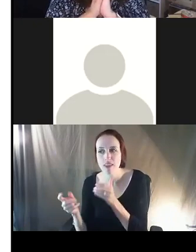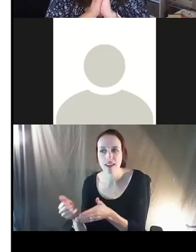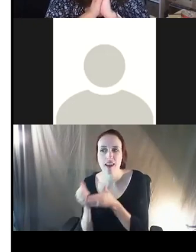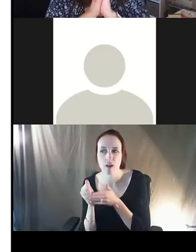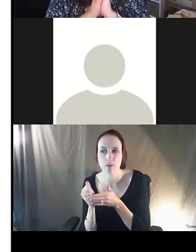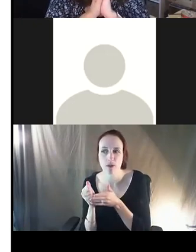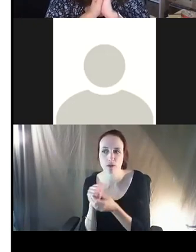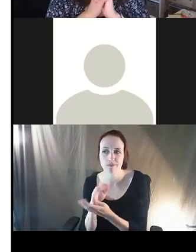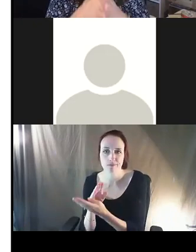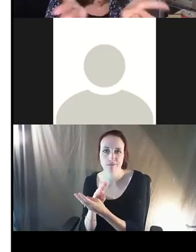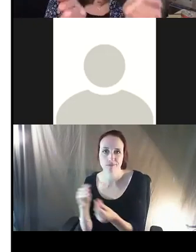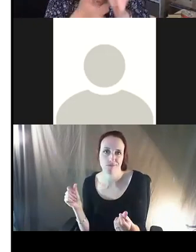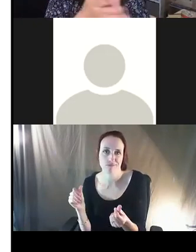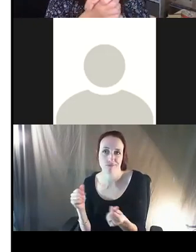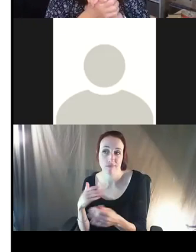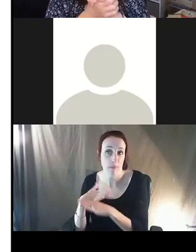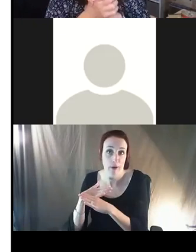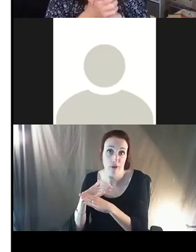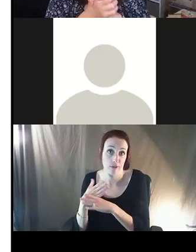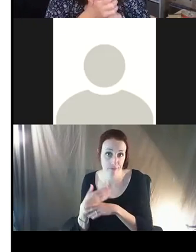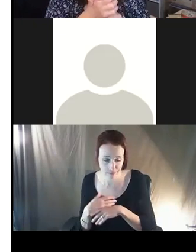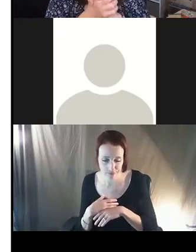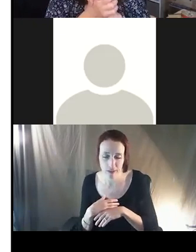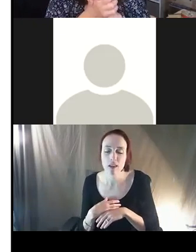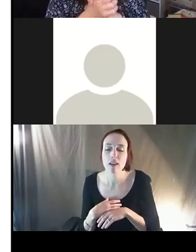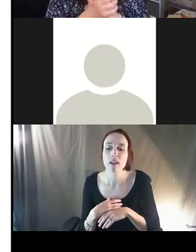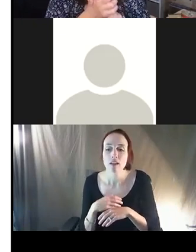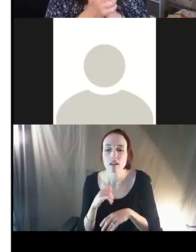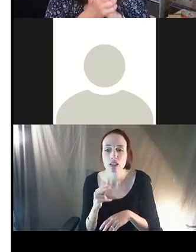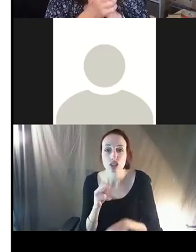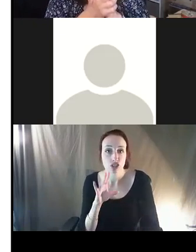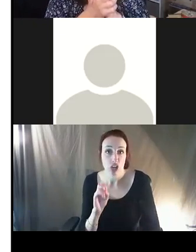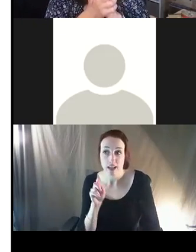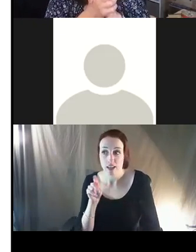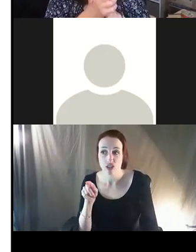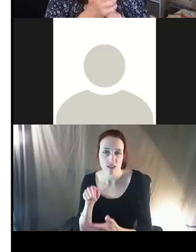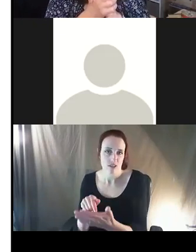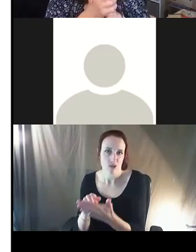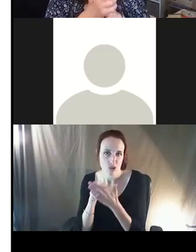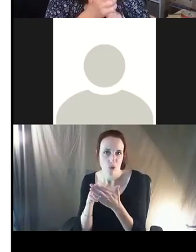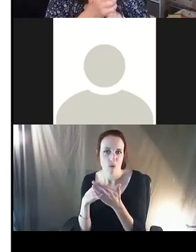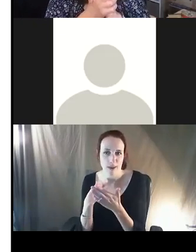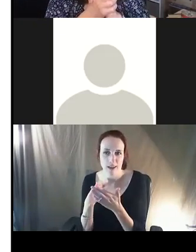that barrier is. As Jennie has shown me and reminded me that all of us